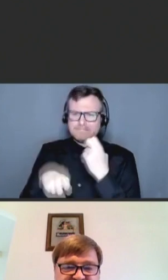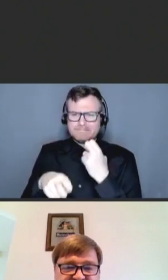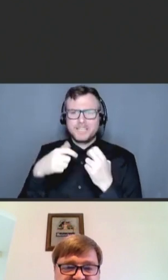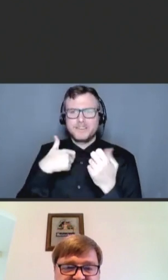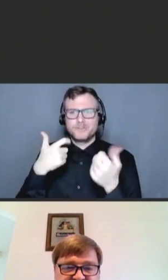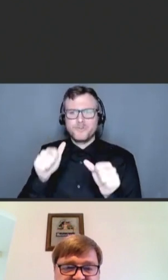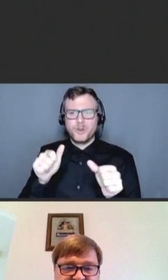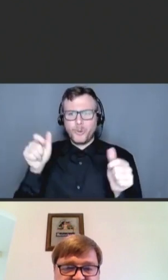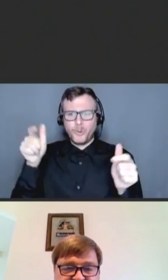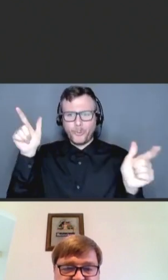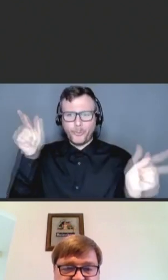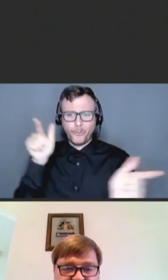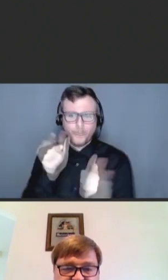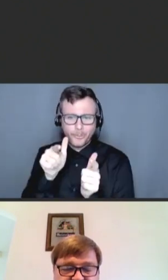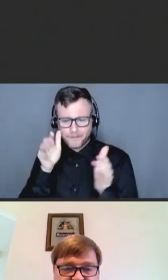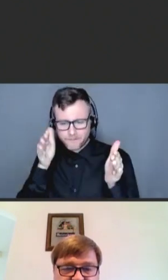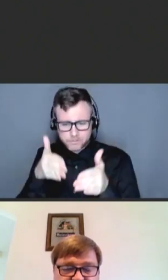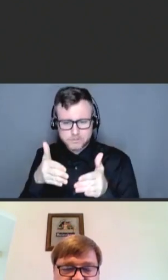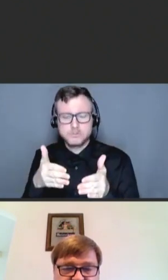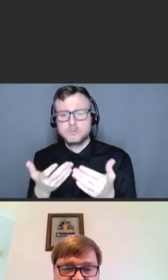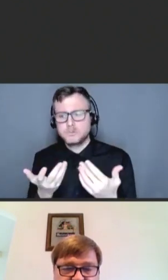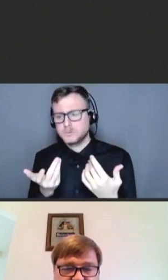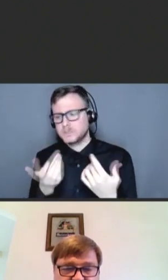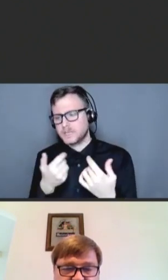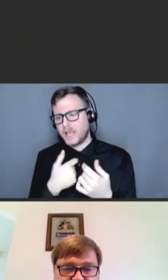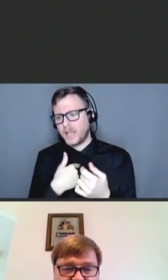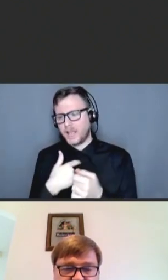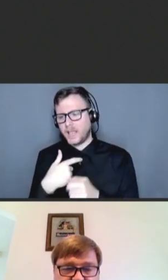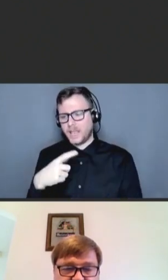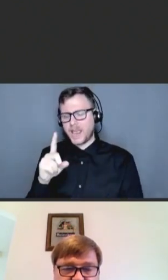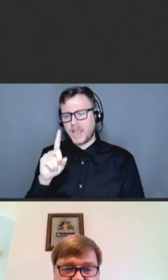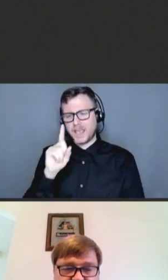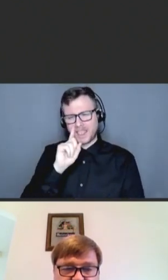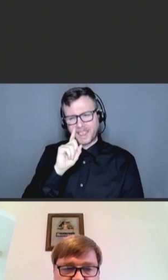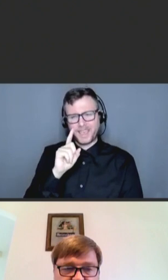of this down. I would think that, through an industry standpoint,